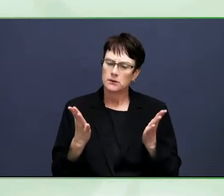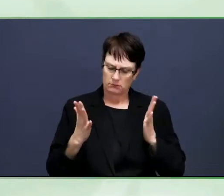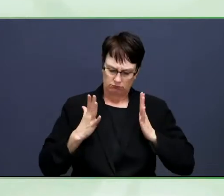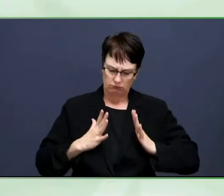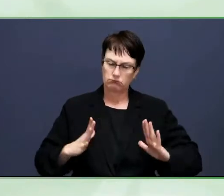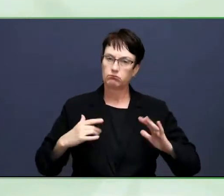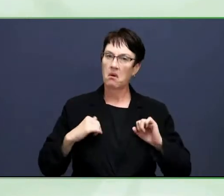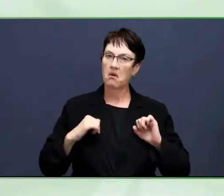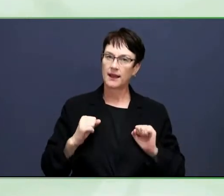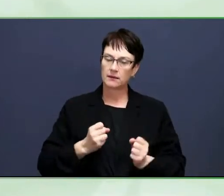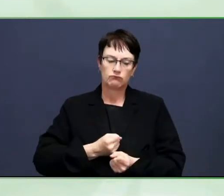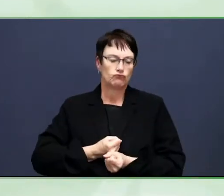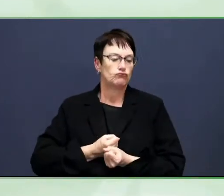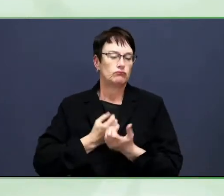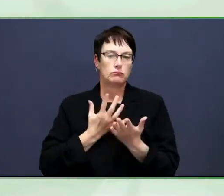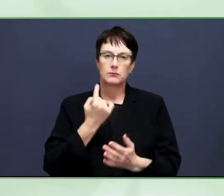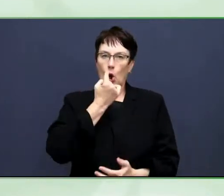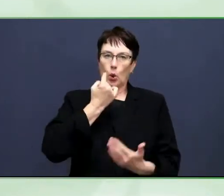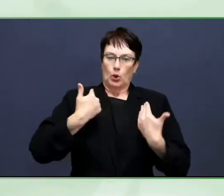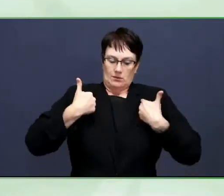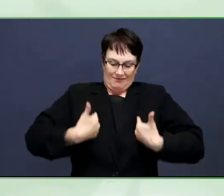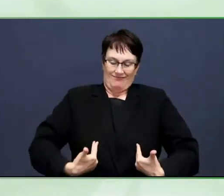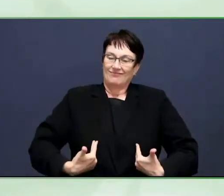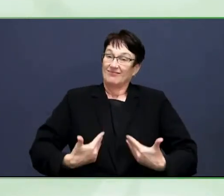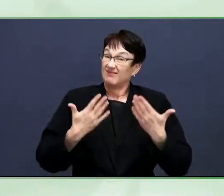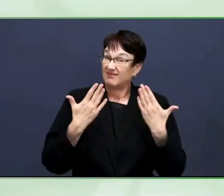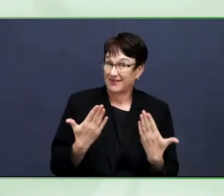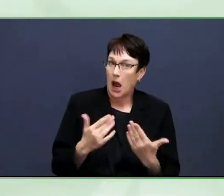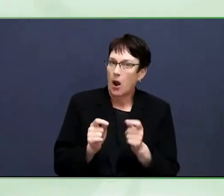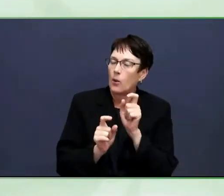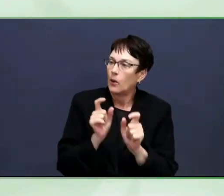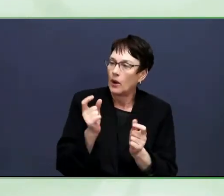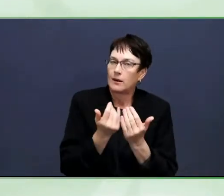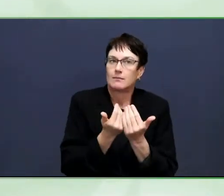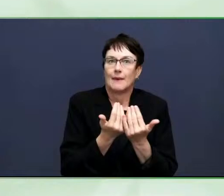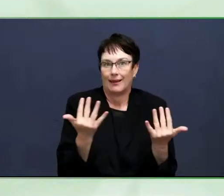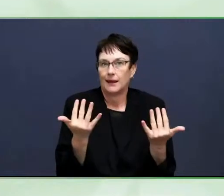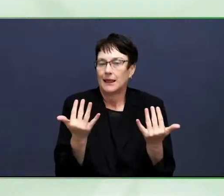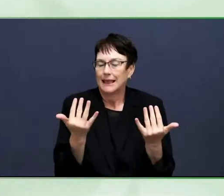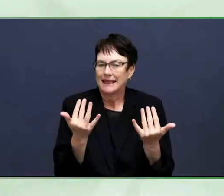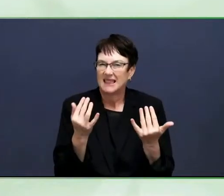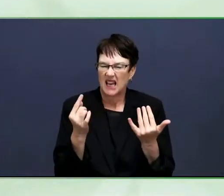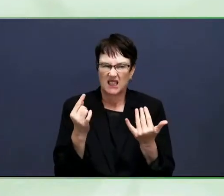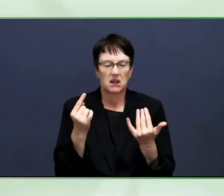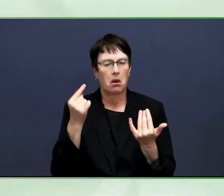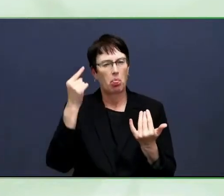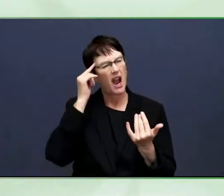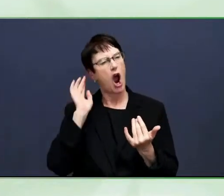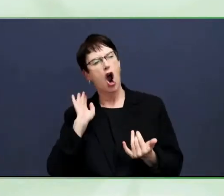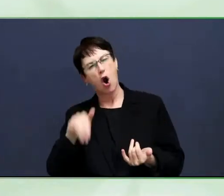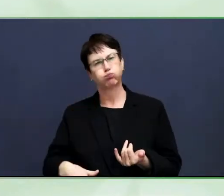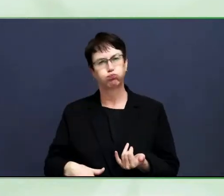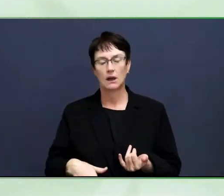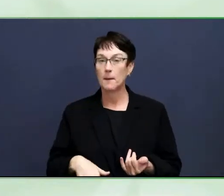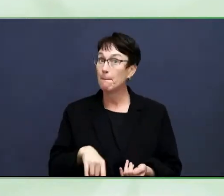So to have this conversation with me today, as I stand here, I am leaning for everyone else.